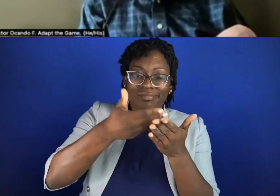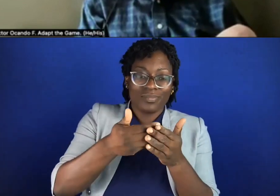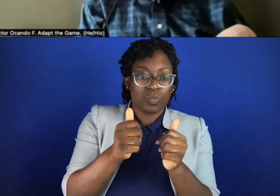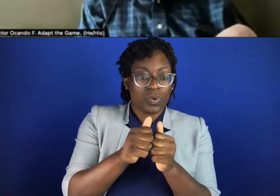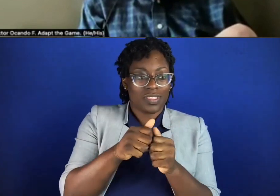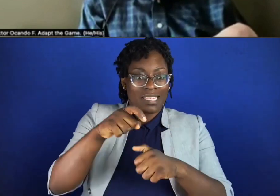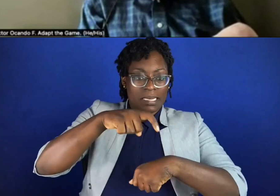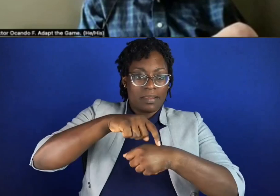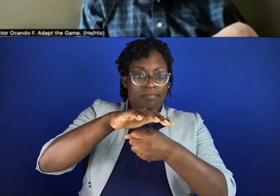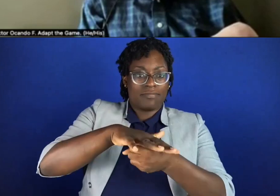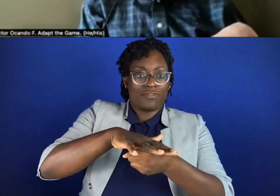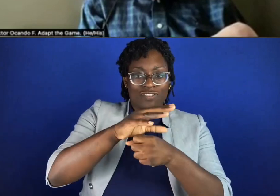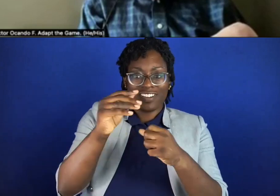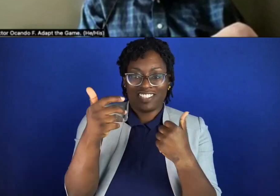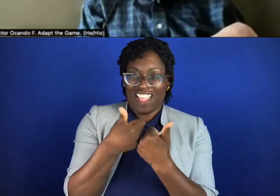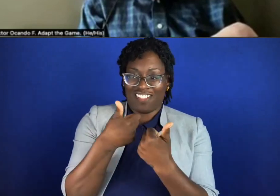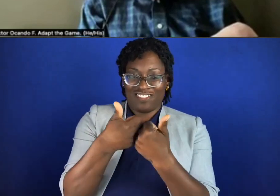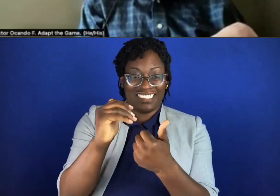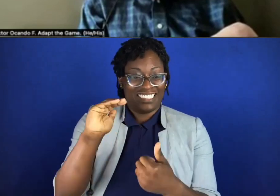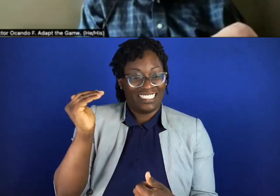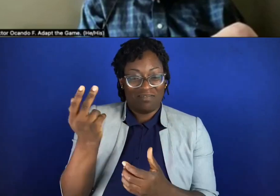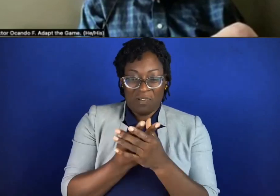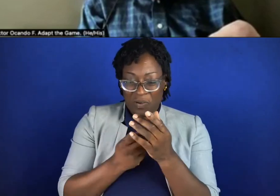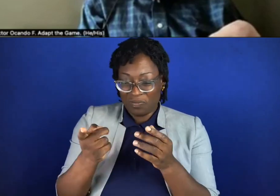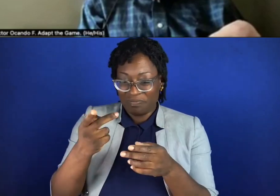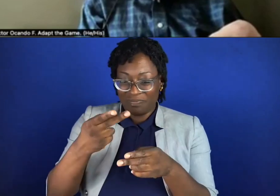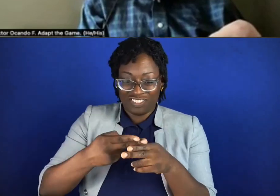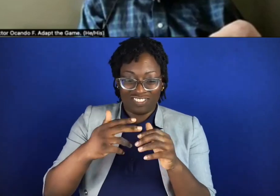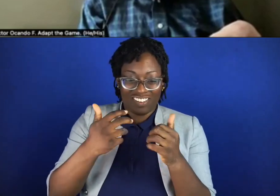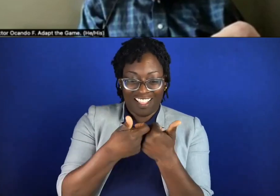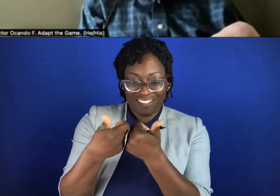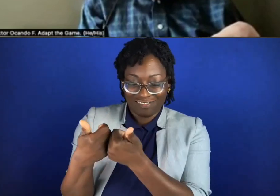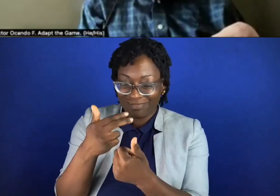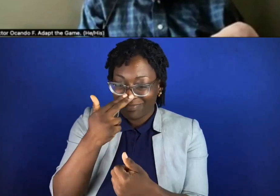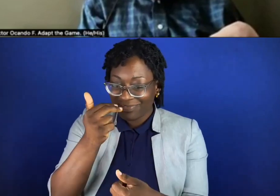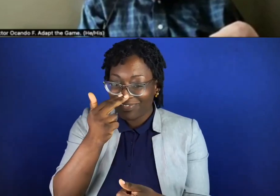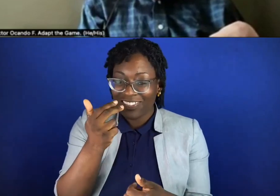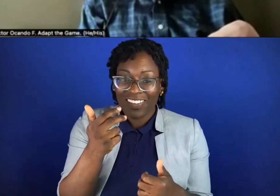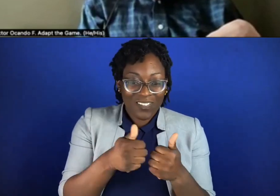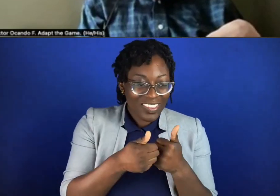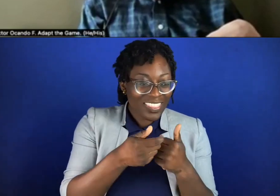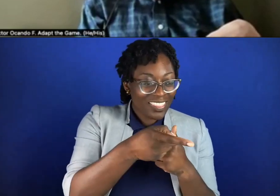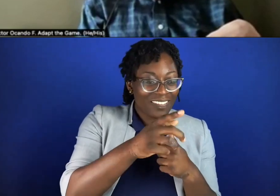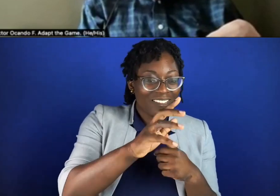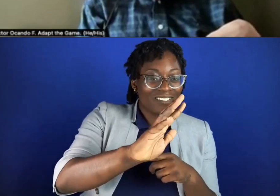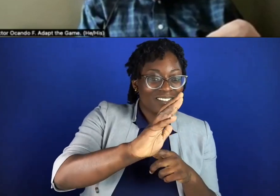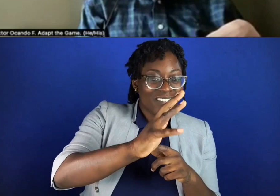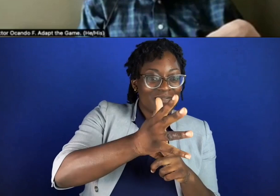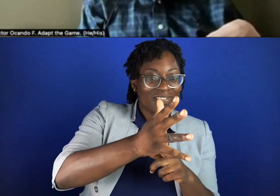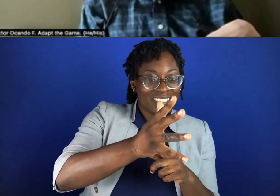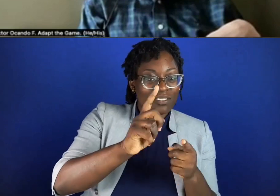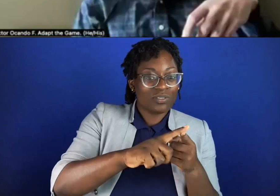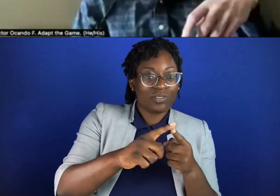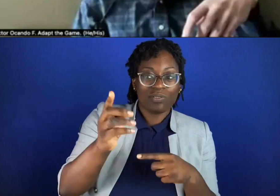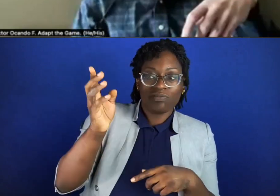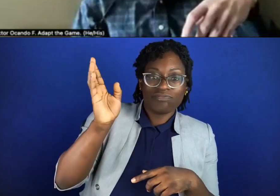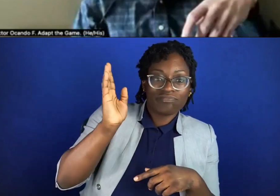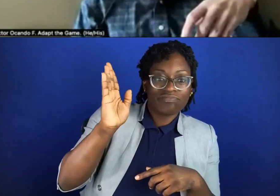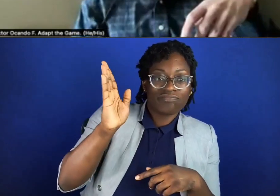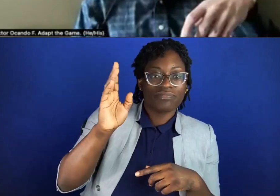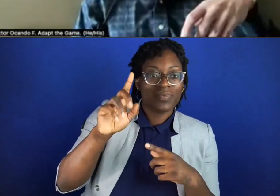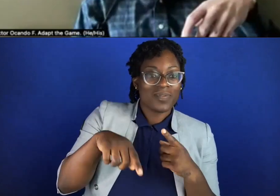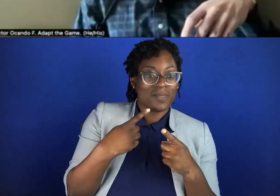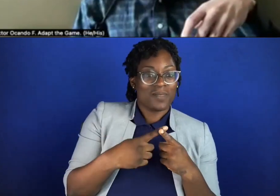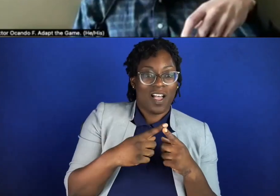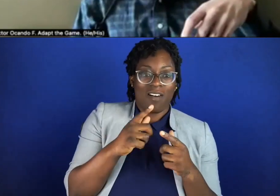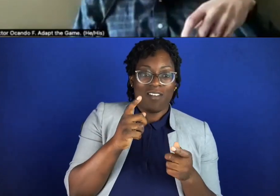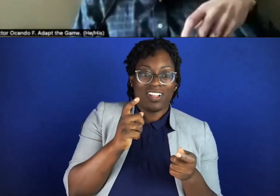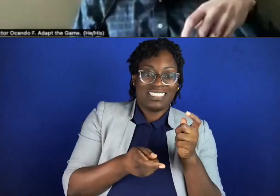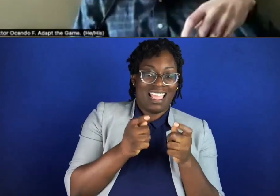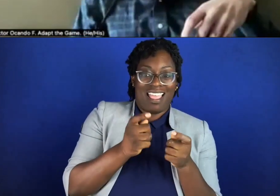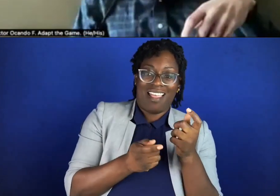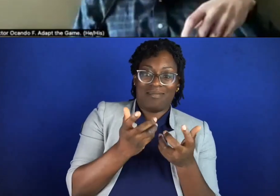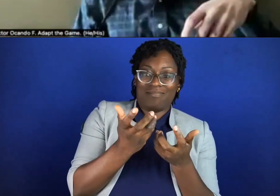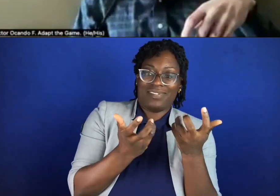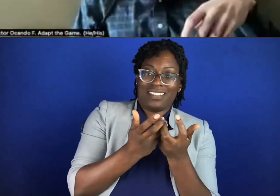pressure and challenges with the 5 minutes to pitch adapt the game to a room full of